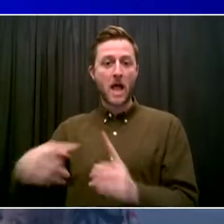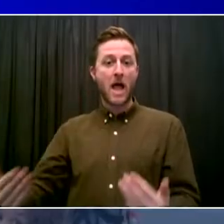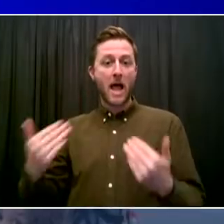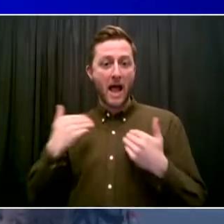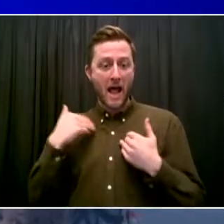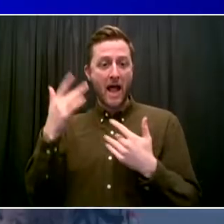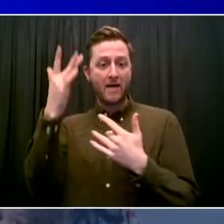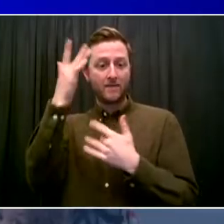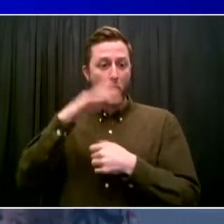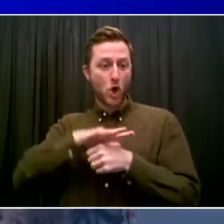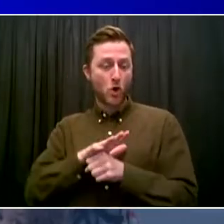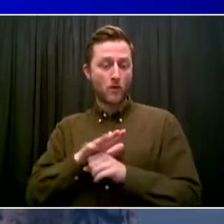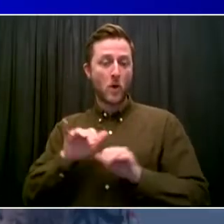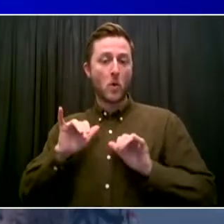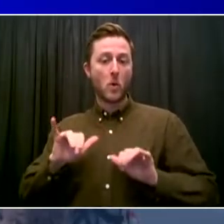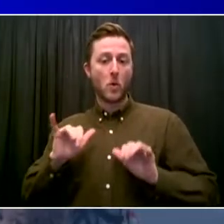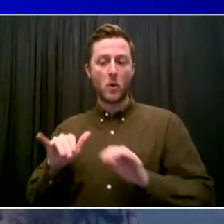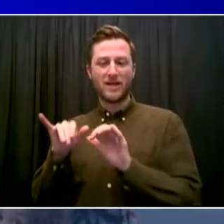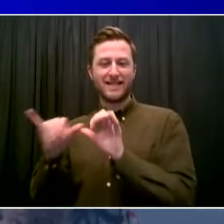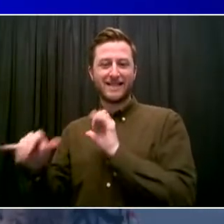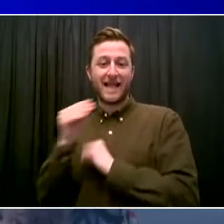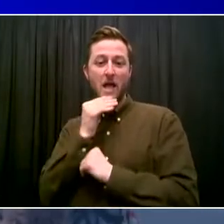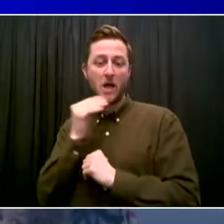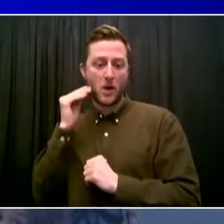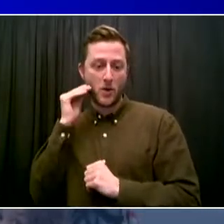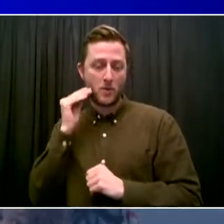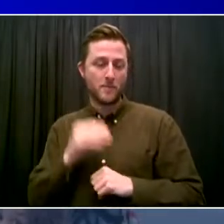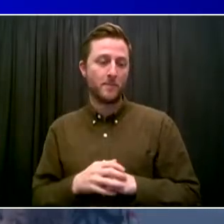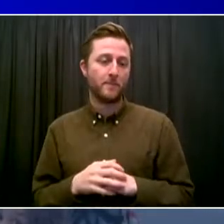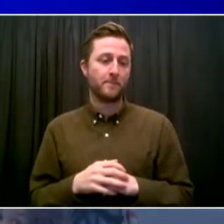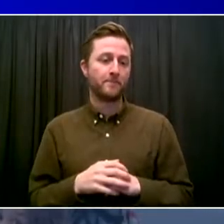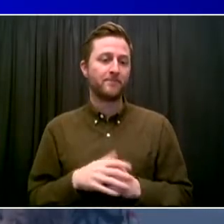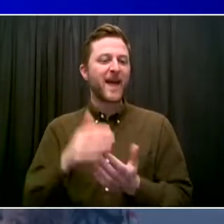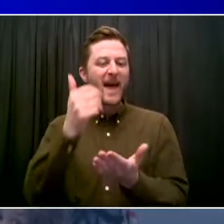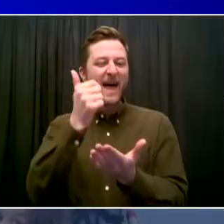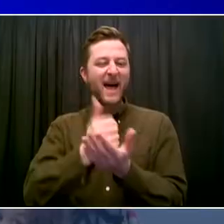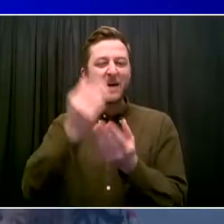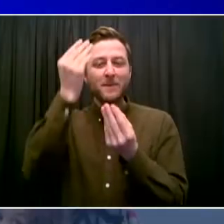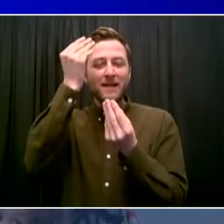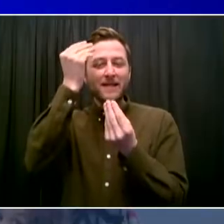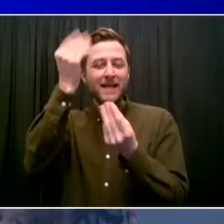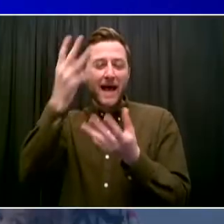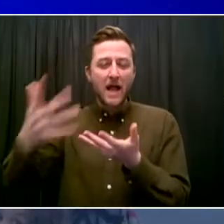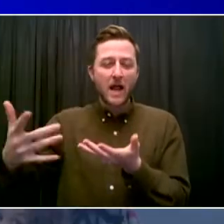ALLOWED US TO ISOLATE THESE